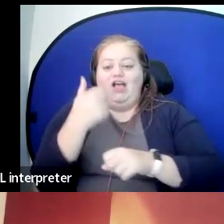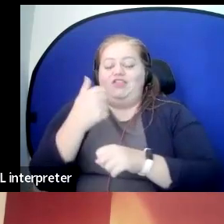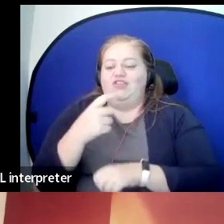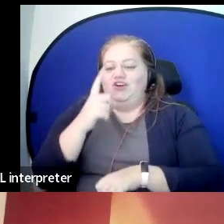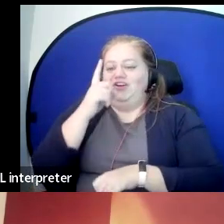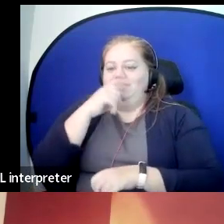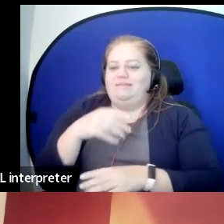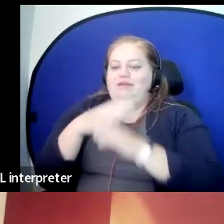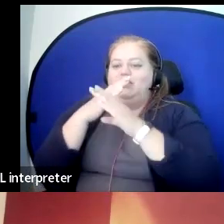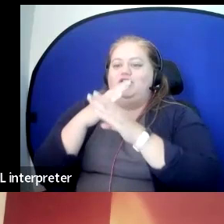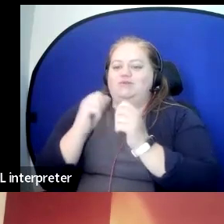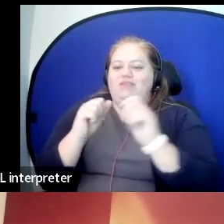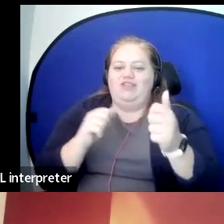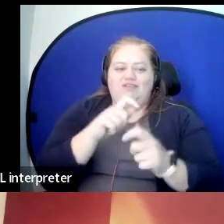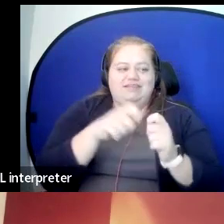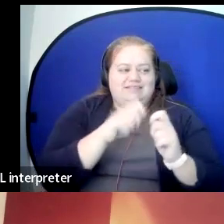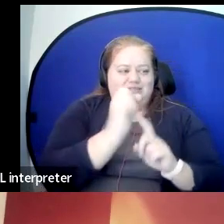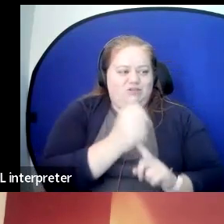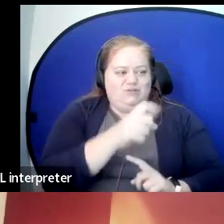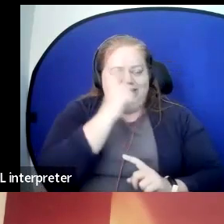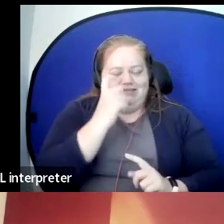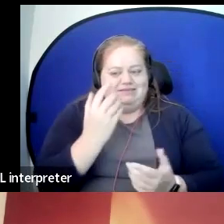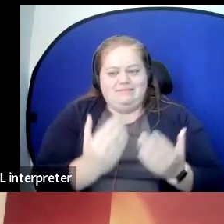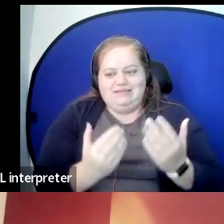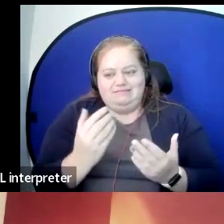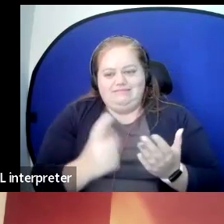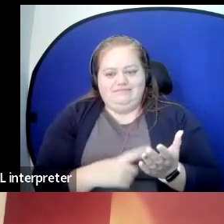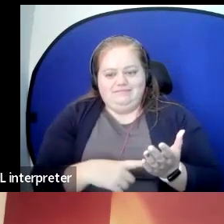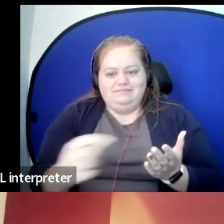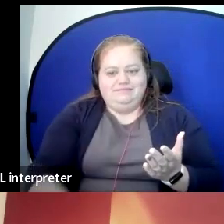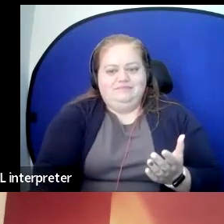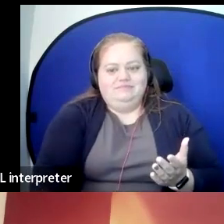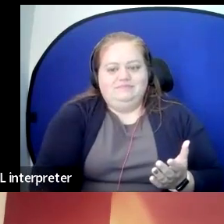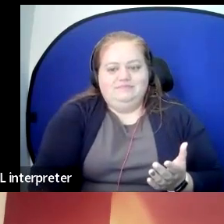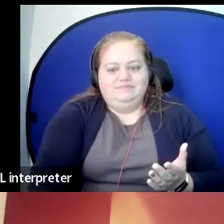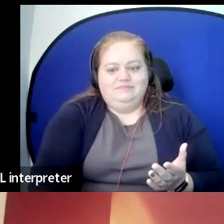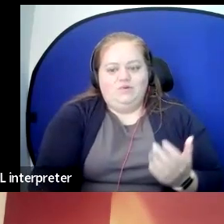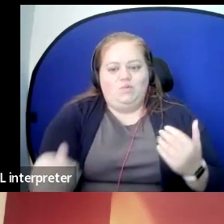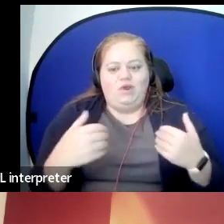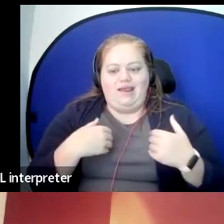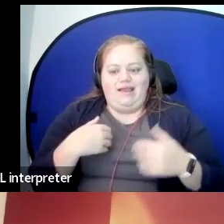use cases just because there might be some quote unquote "privacy concern."